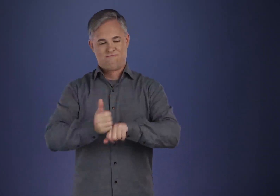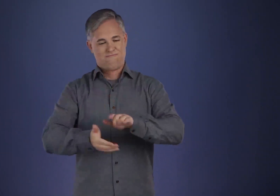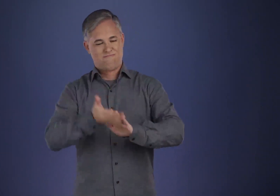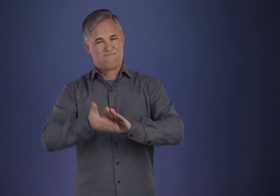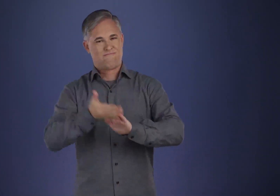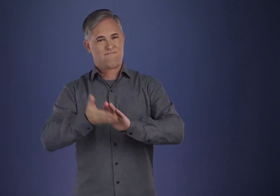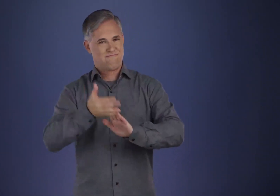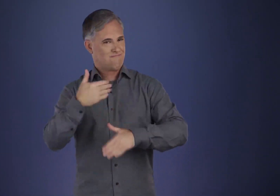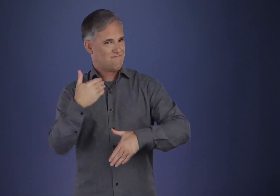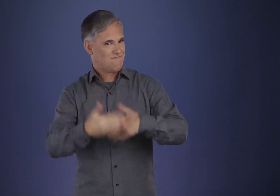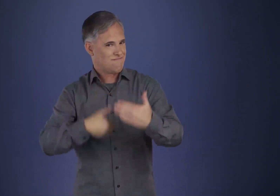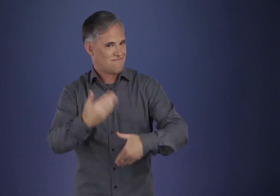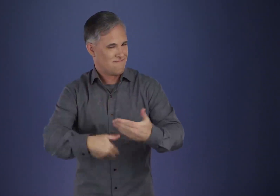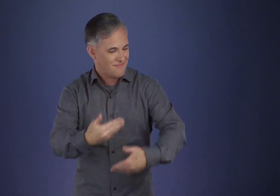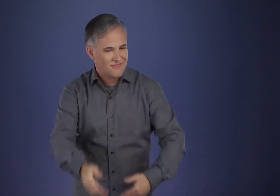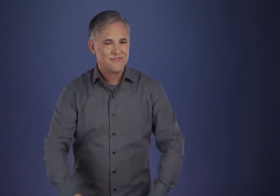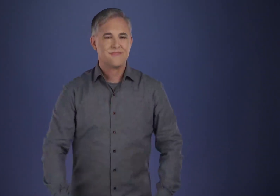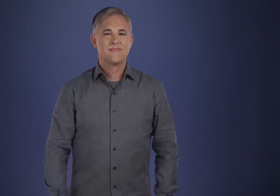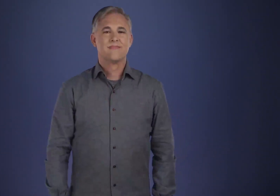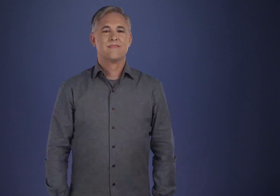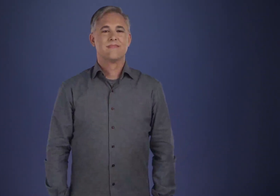the terms upon which its leaders shall serve.